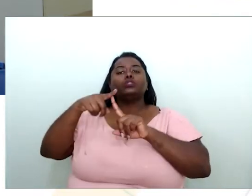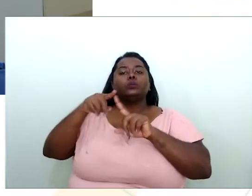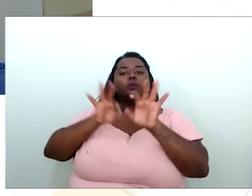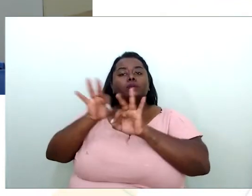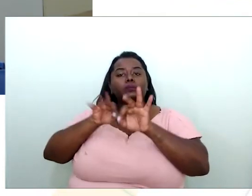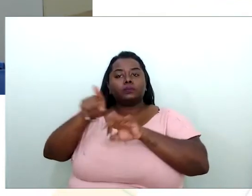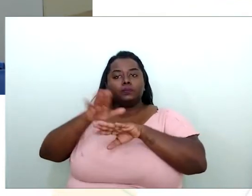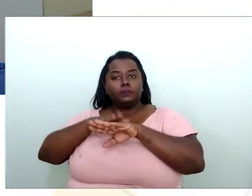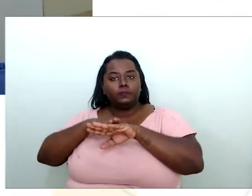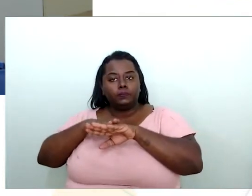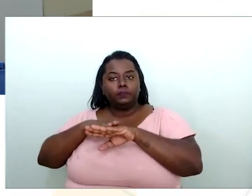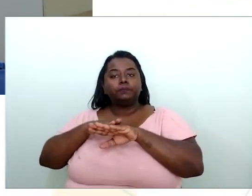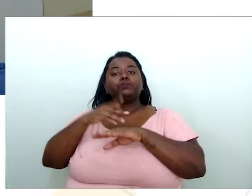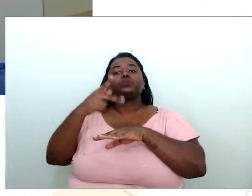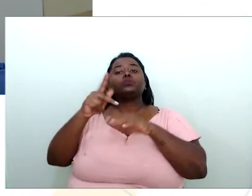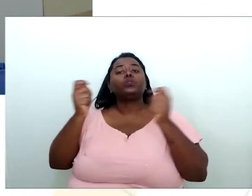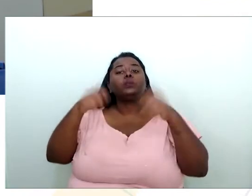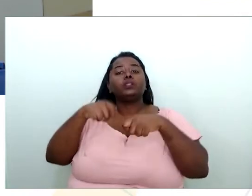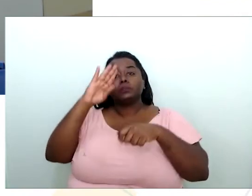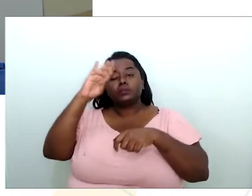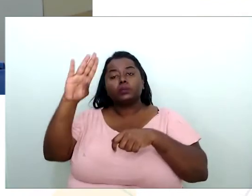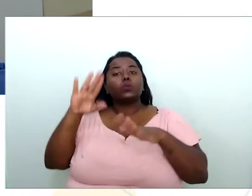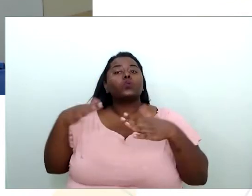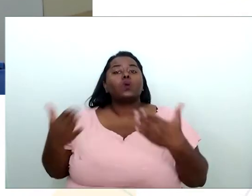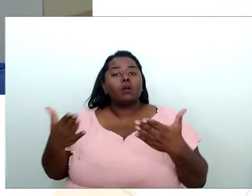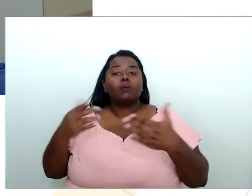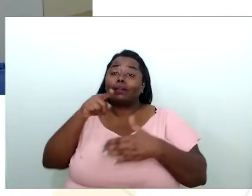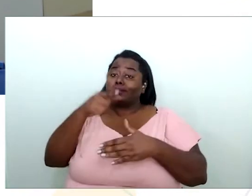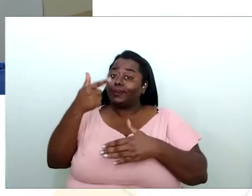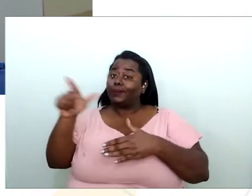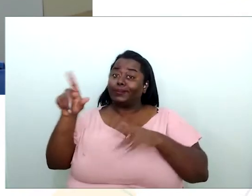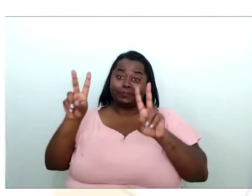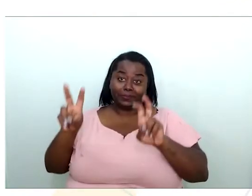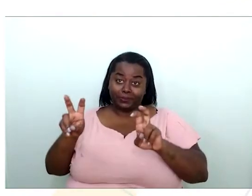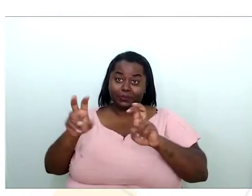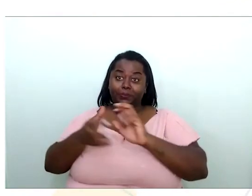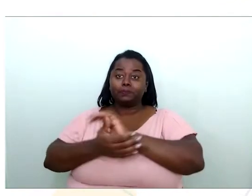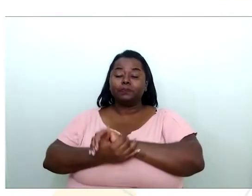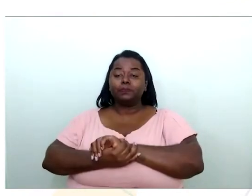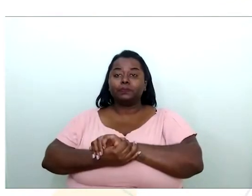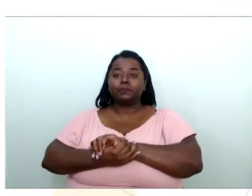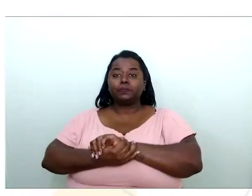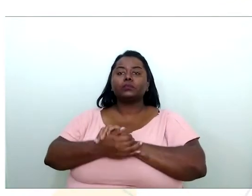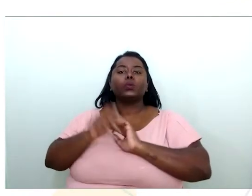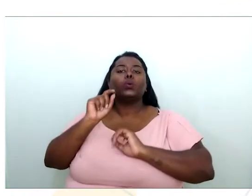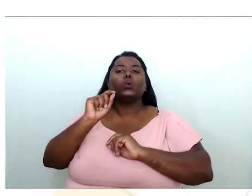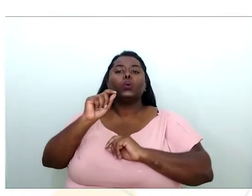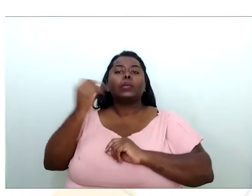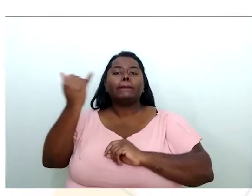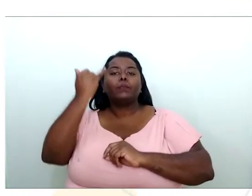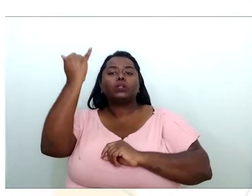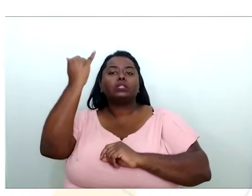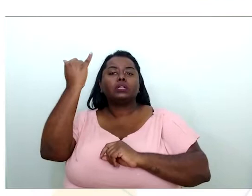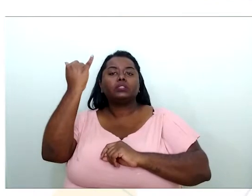your core competency now that's another conversation so what what is important